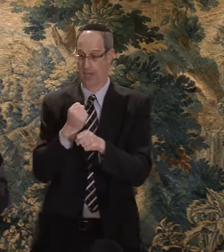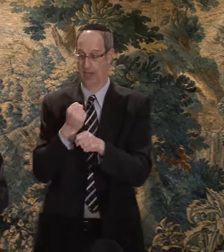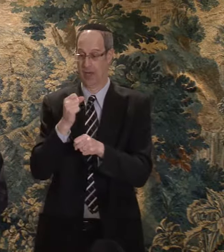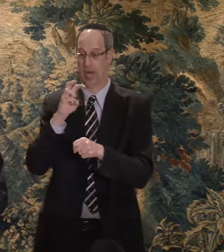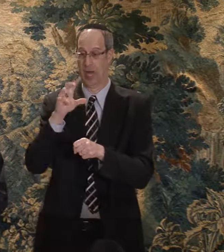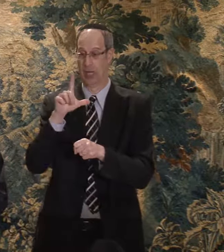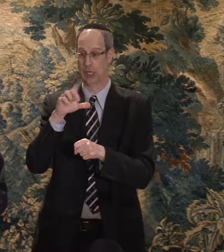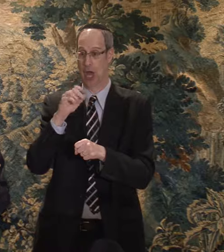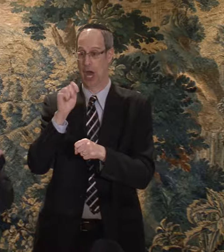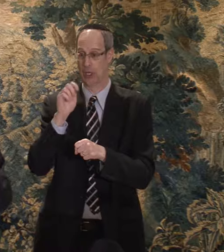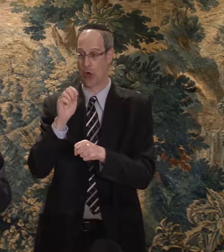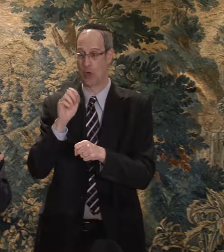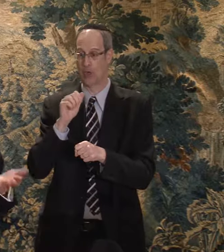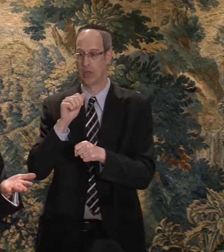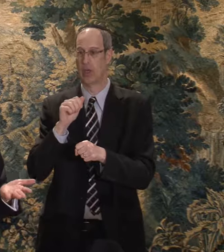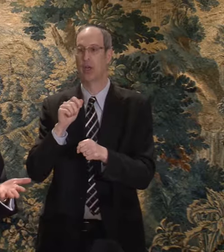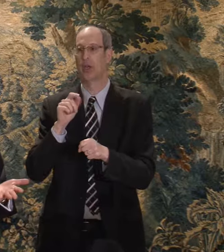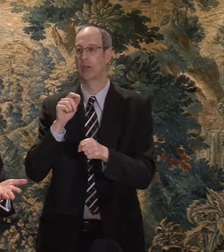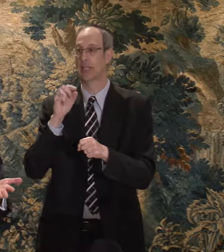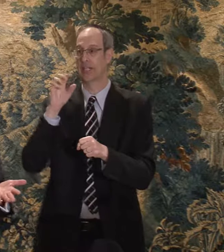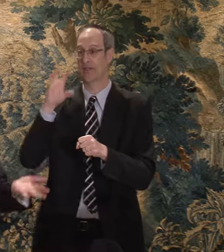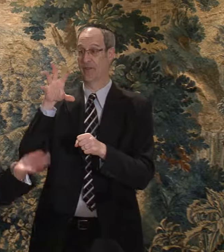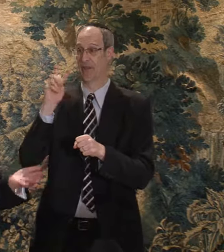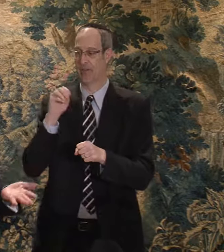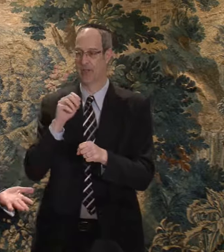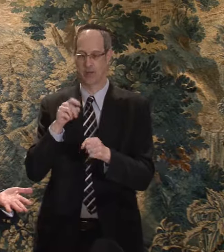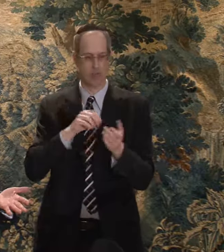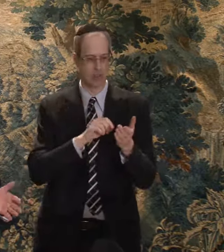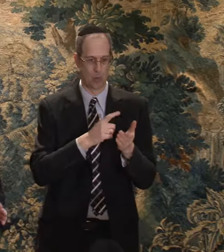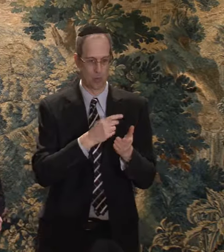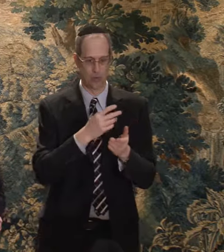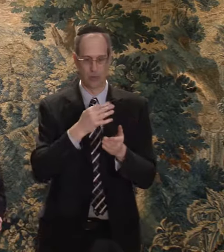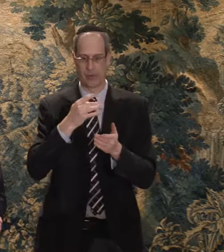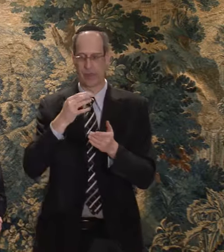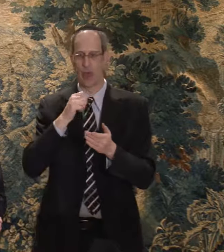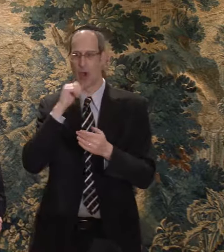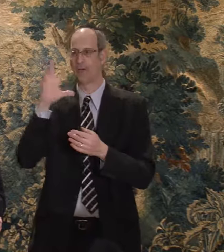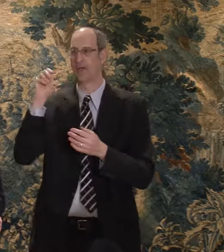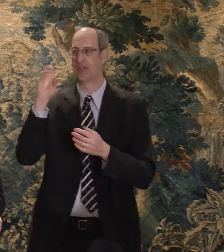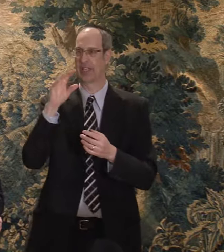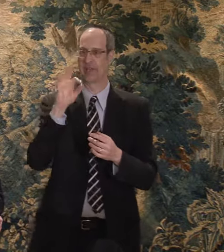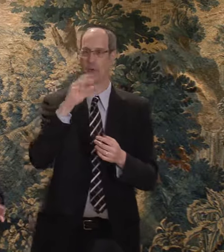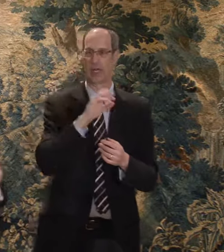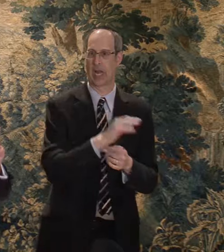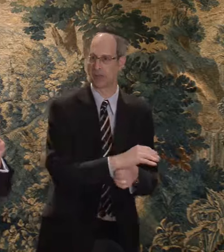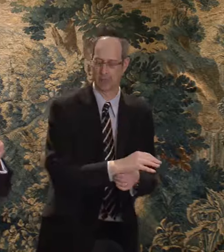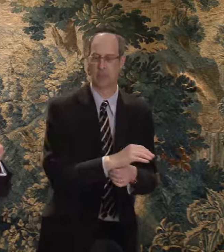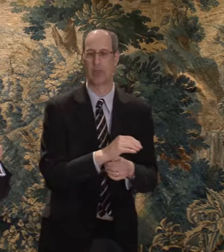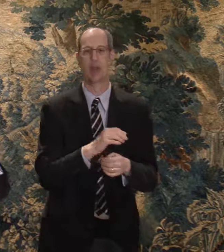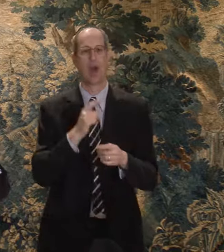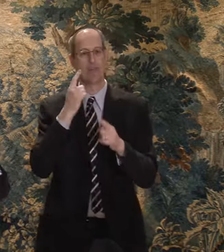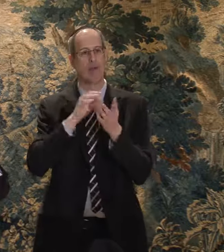wouldn't count one two fifty you'd count 50 all the way down to one how many days until you get the lottery but Zeus it's not that way